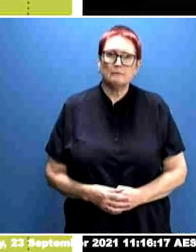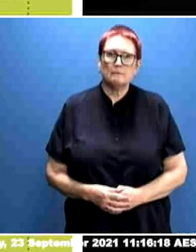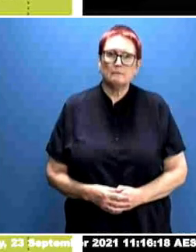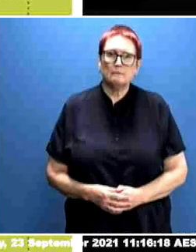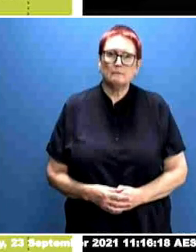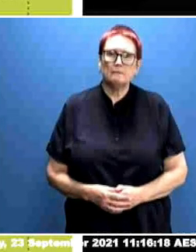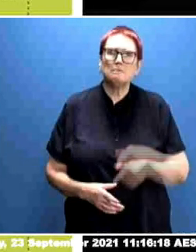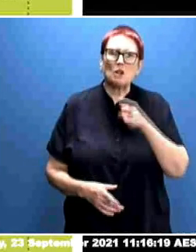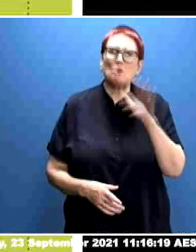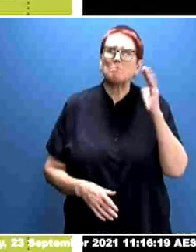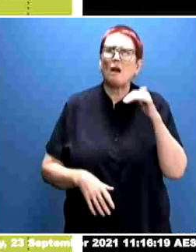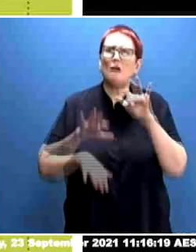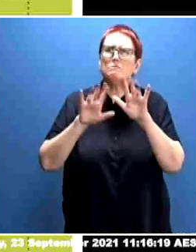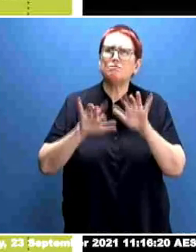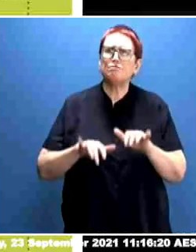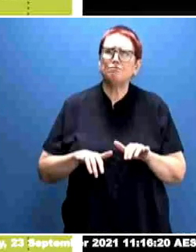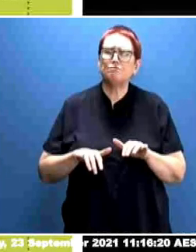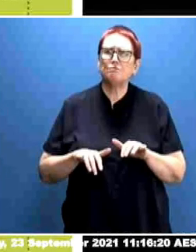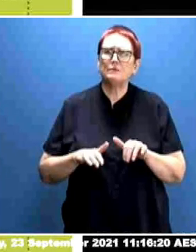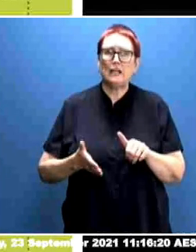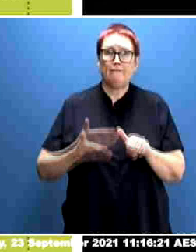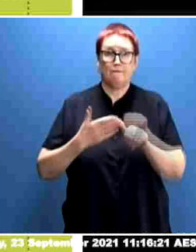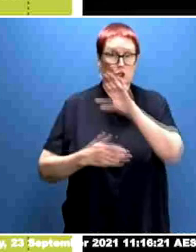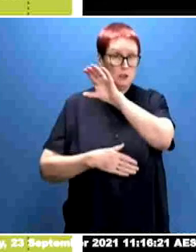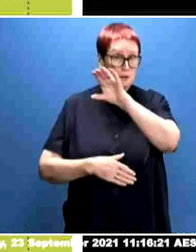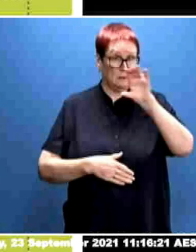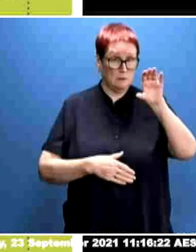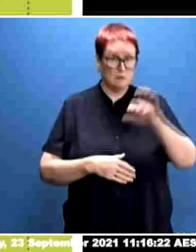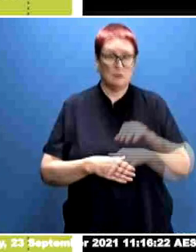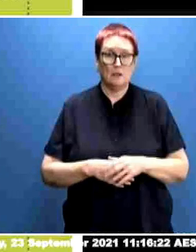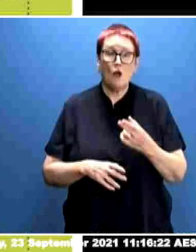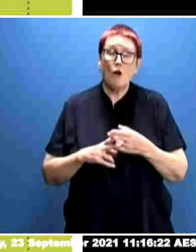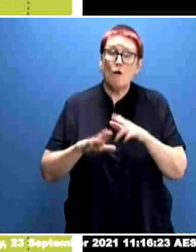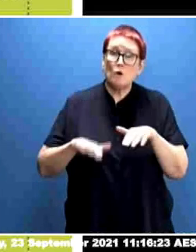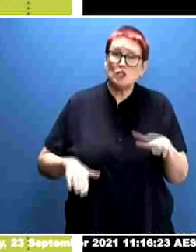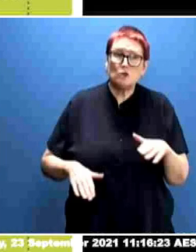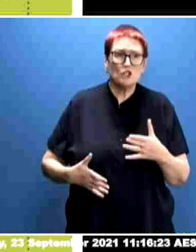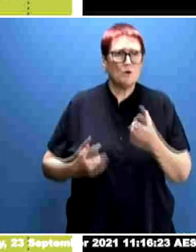as you've written there in the introduction section that: In order for children to have a positive care experience,